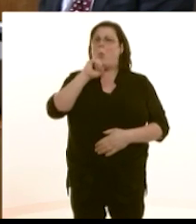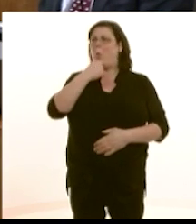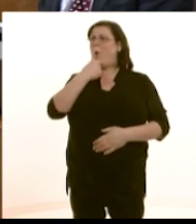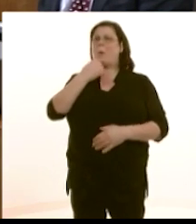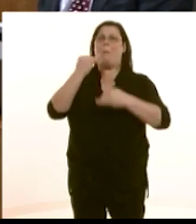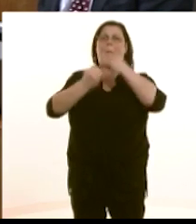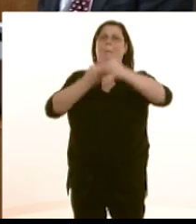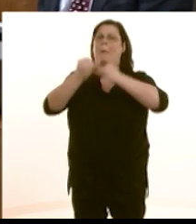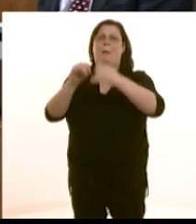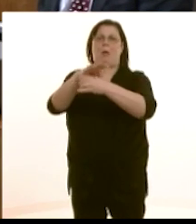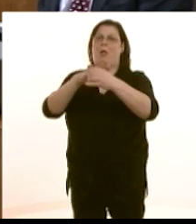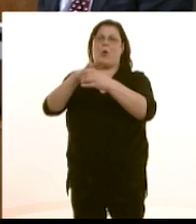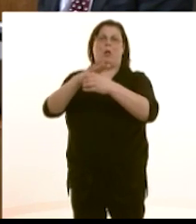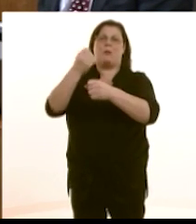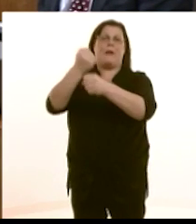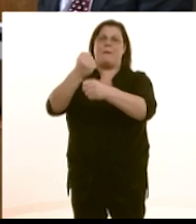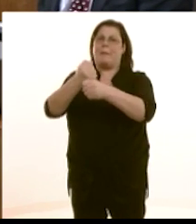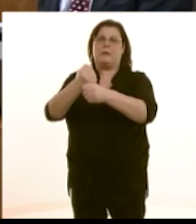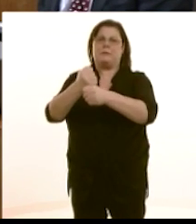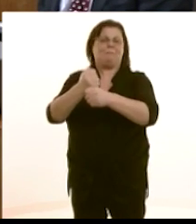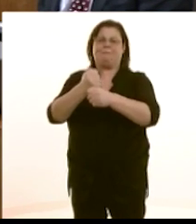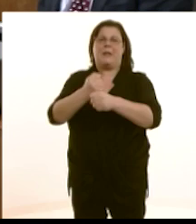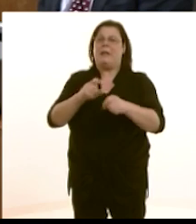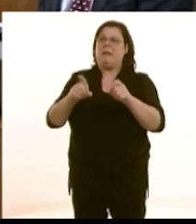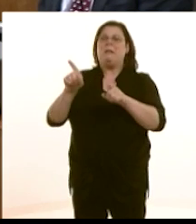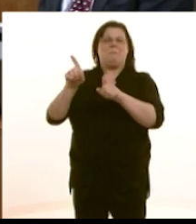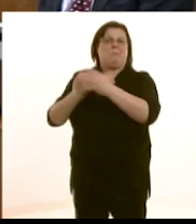local government, which is what is happening under the Government in England, and we will